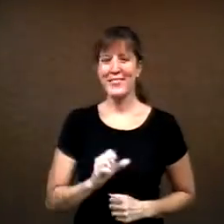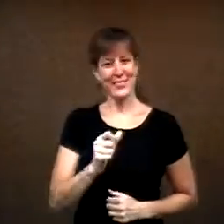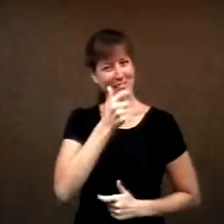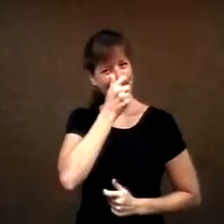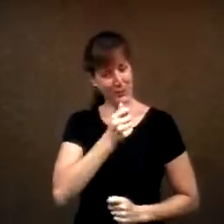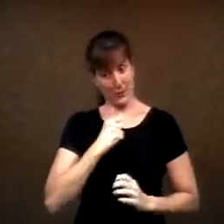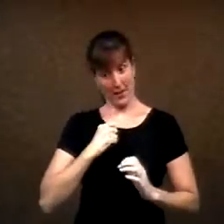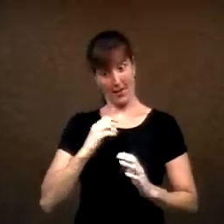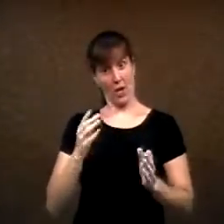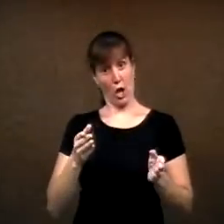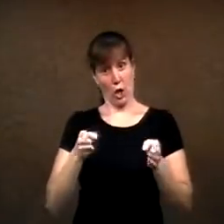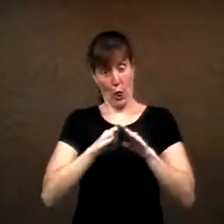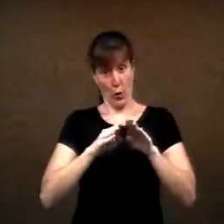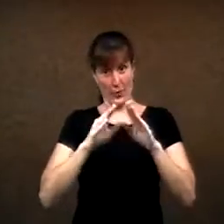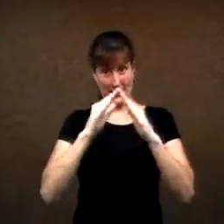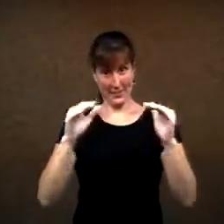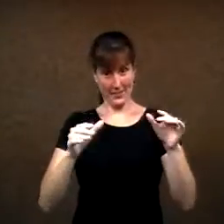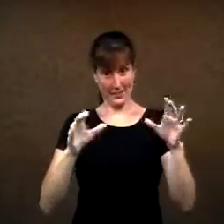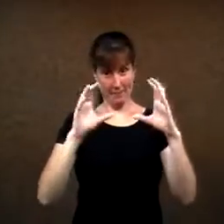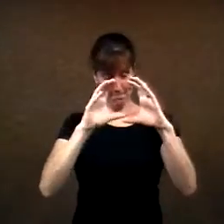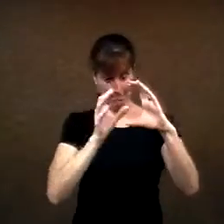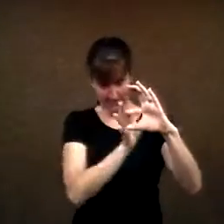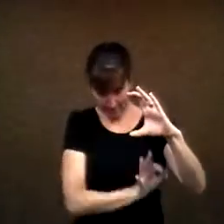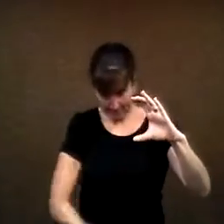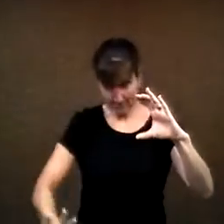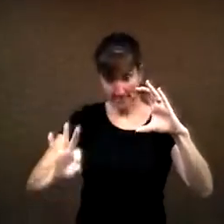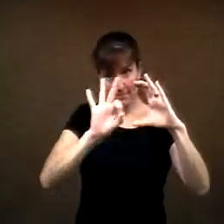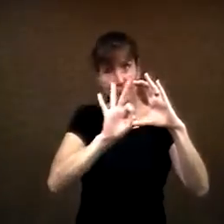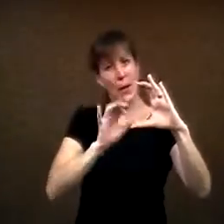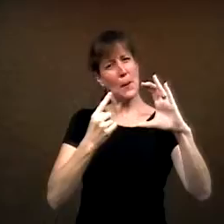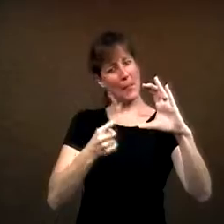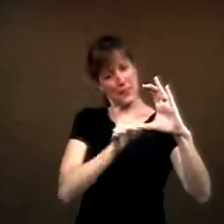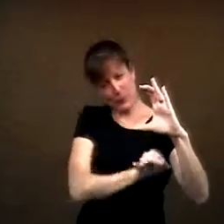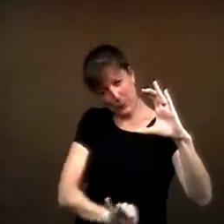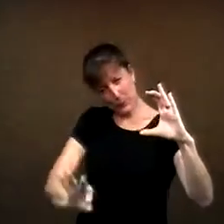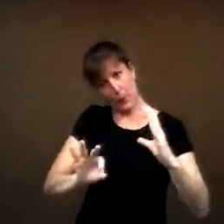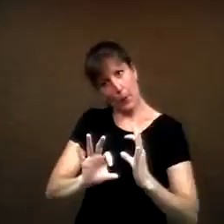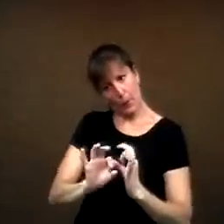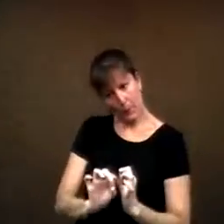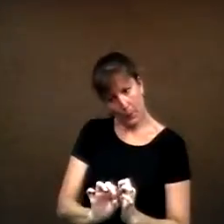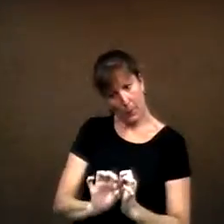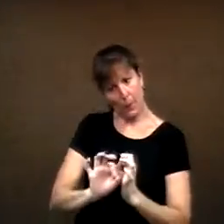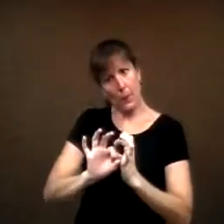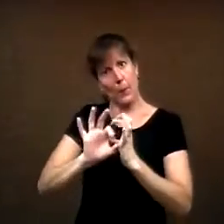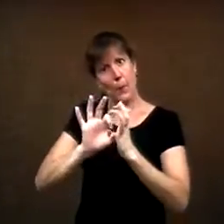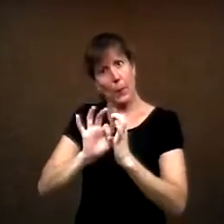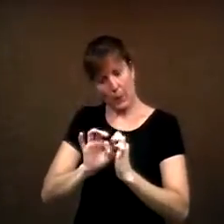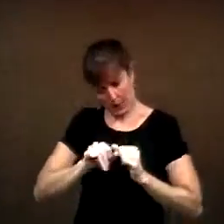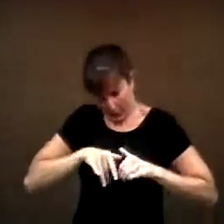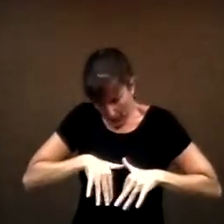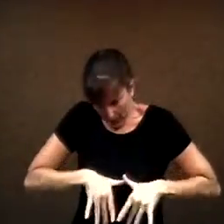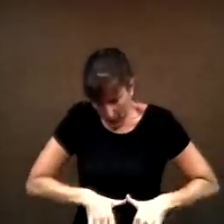increase and decrease the size of the tubes that carry blood around from the heart, or (excuse me), *from*